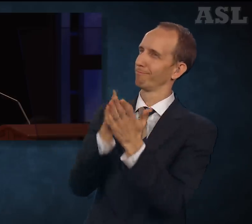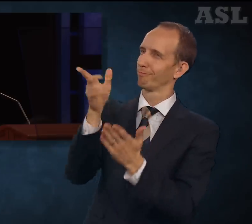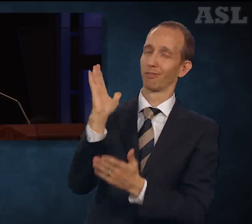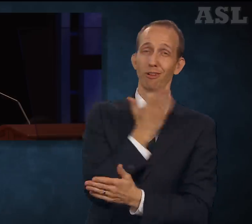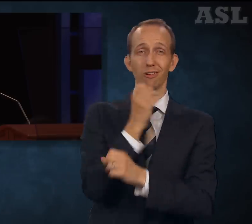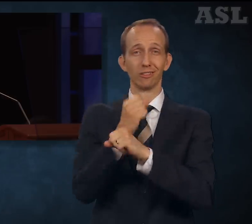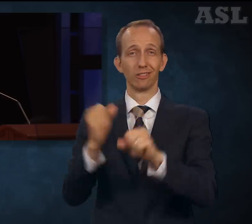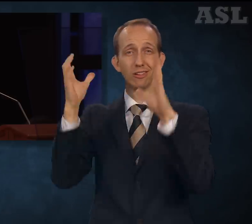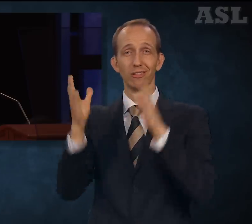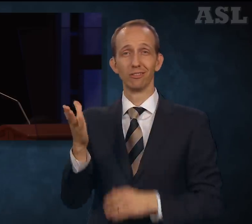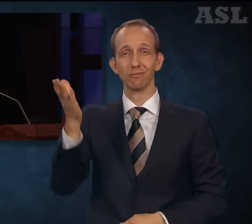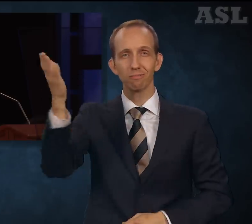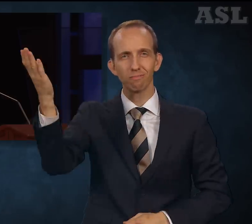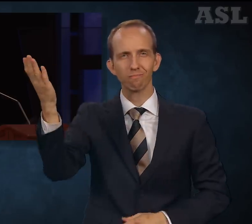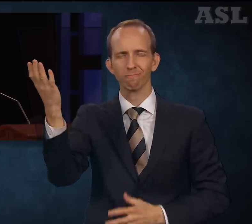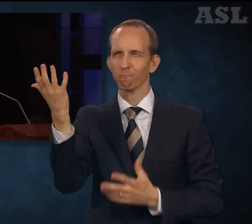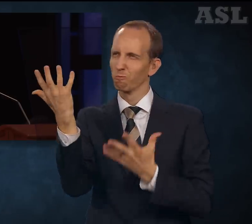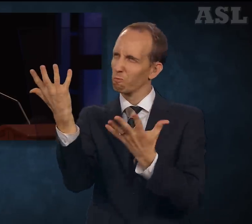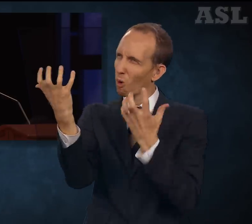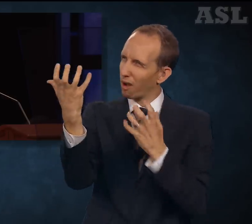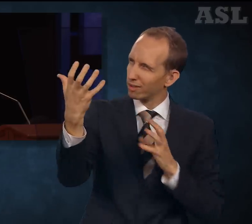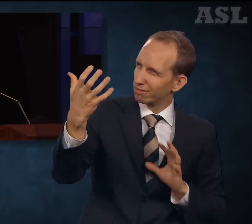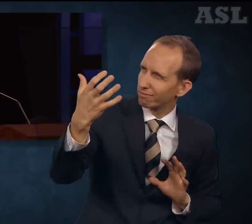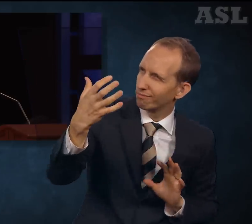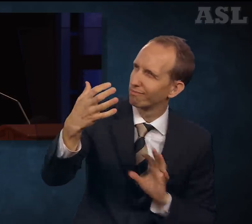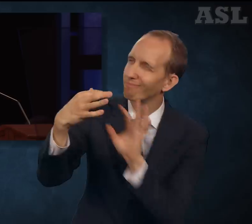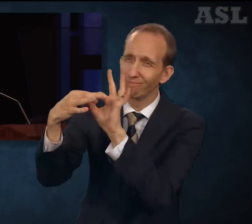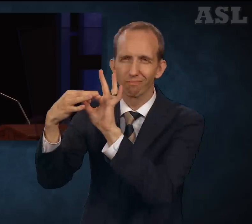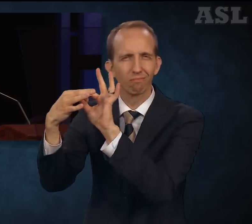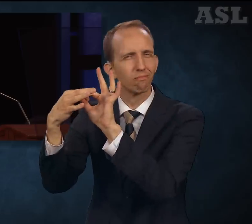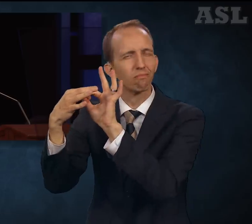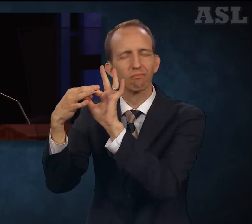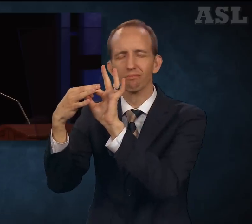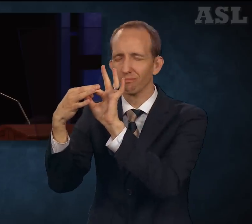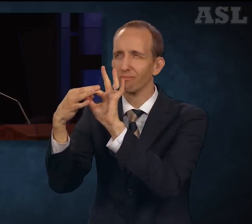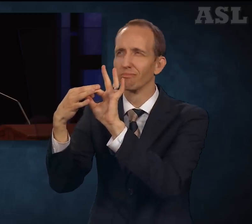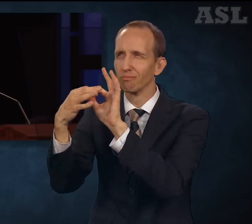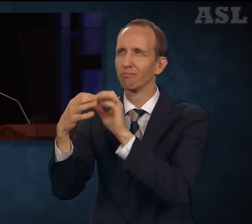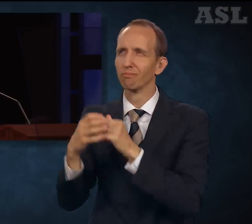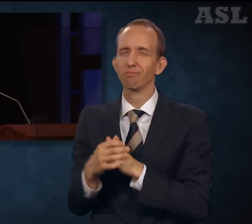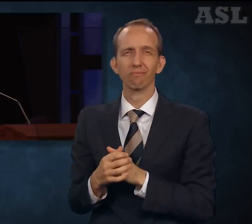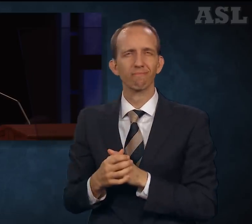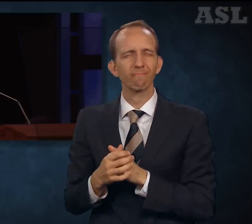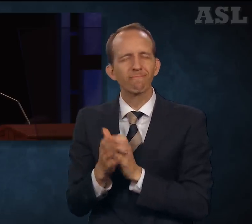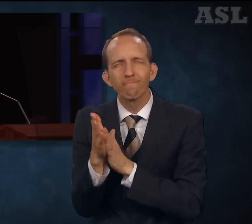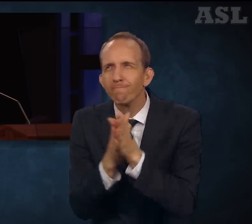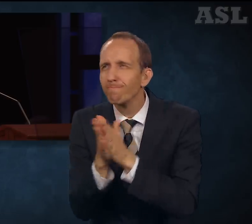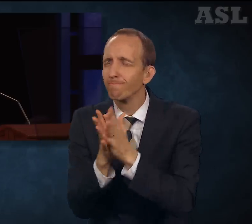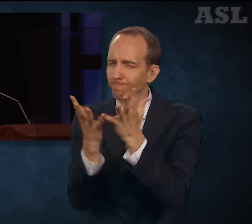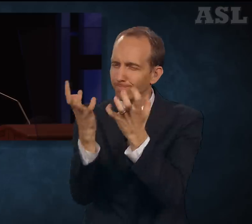RECOGNIZE THE LORD JESUS CHRIST AS THEIR SAVIOR AND